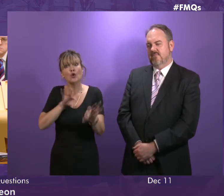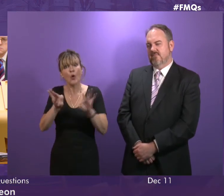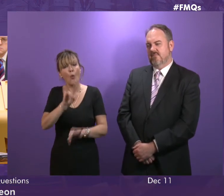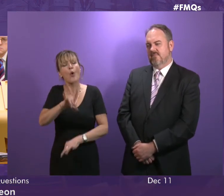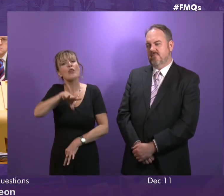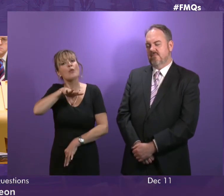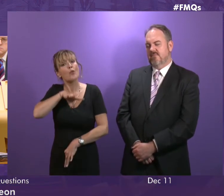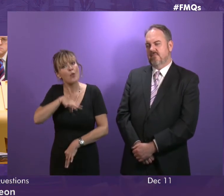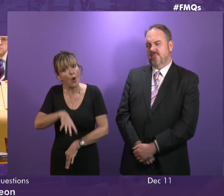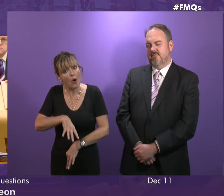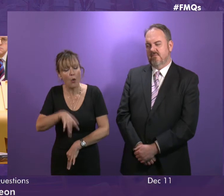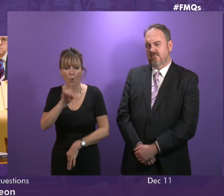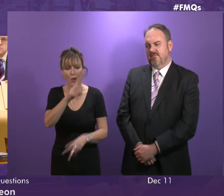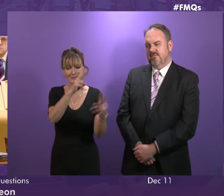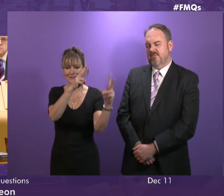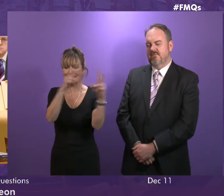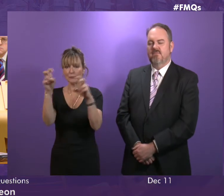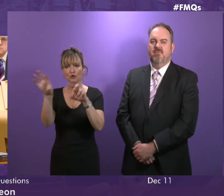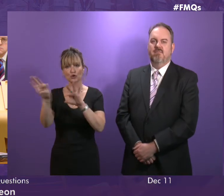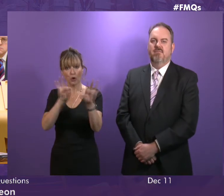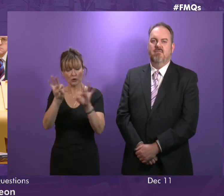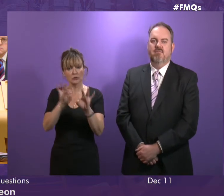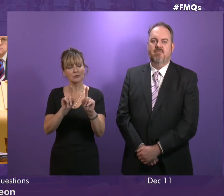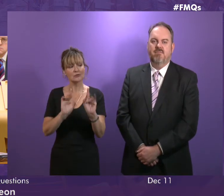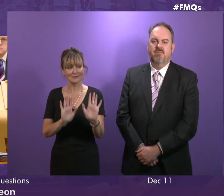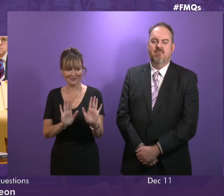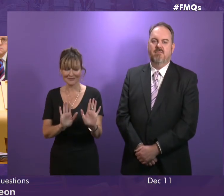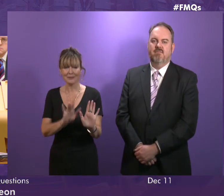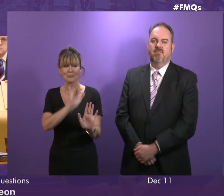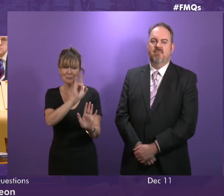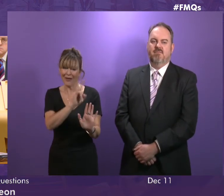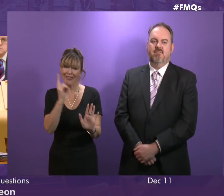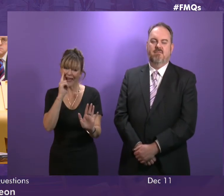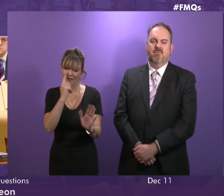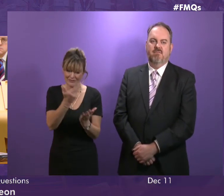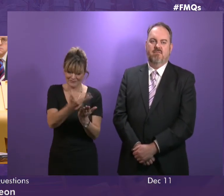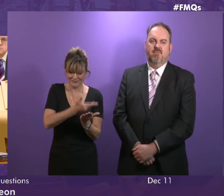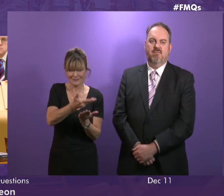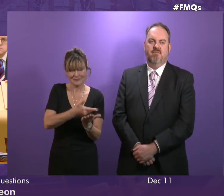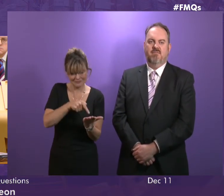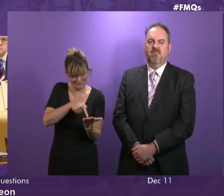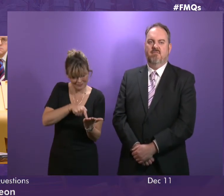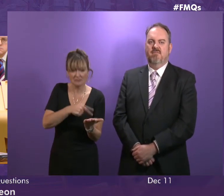to have in terms of subject choice, but, as I said, the evidence on the numbers of qualifications